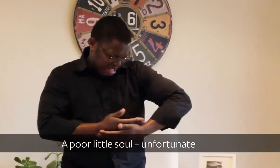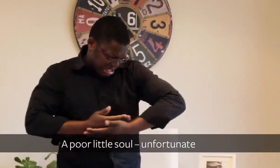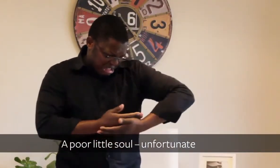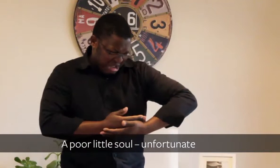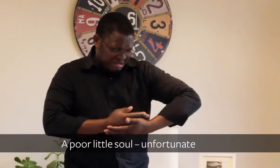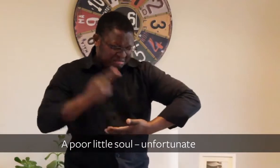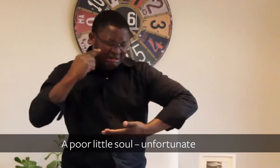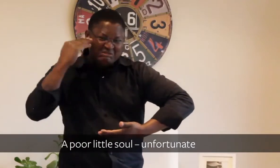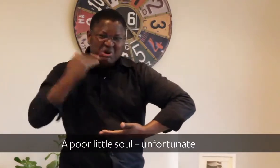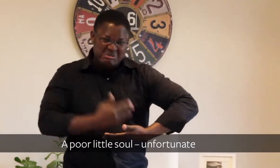A poor little soul